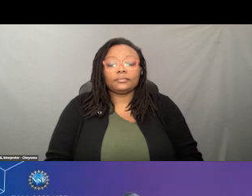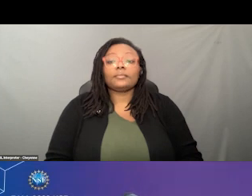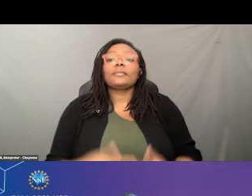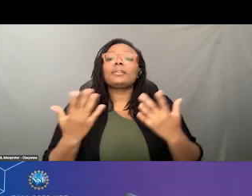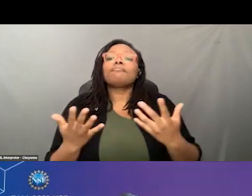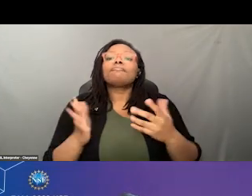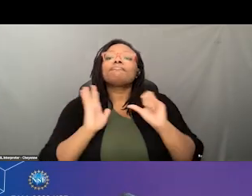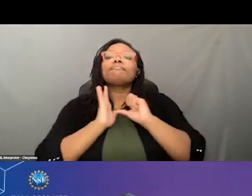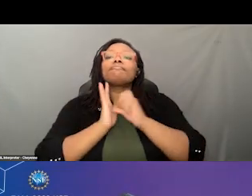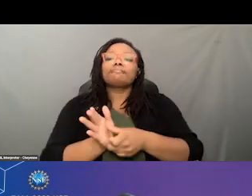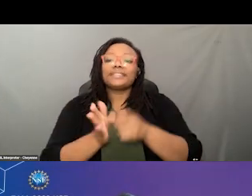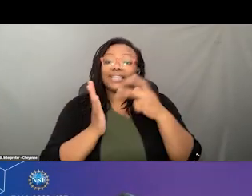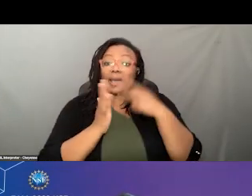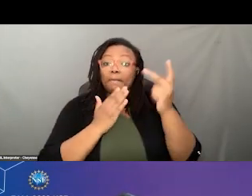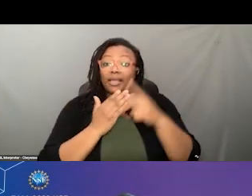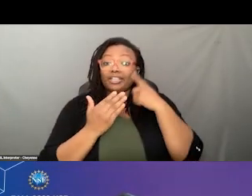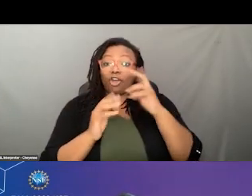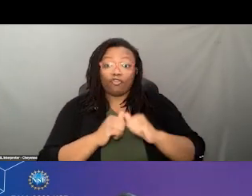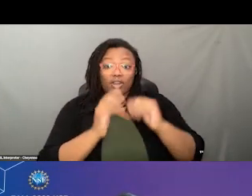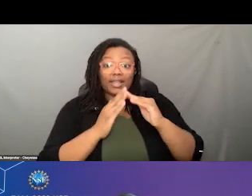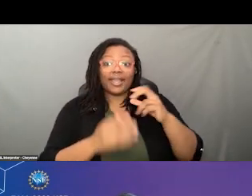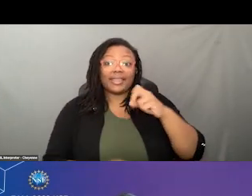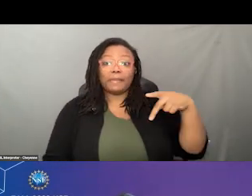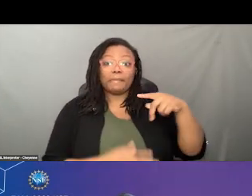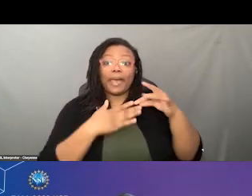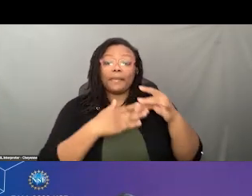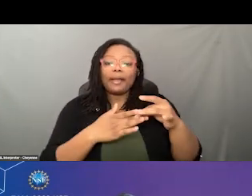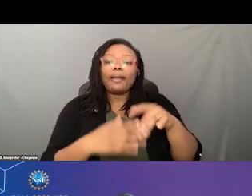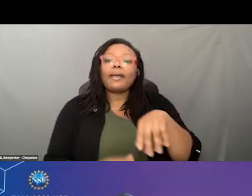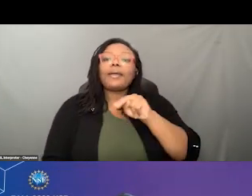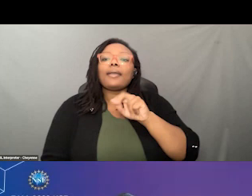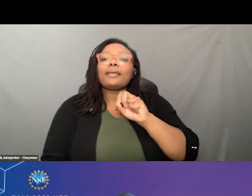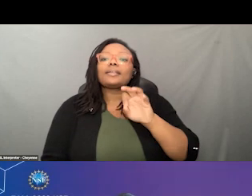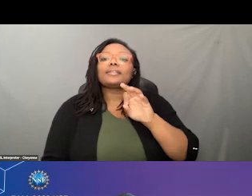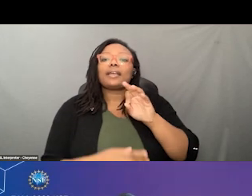As a reinforcement to that policy that is in the PAPP Guide, NSF has implemented